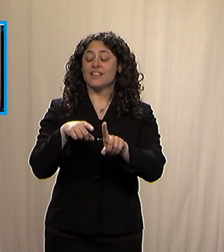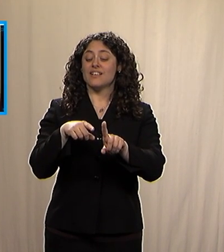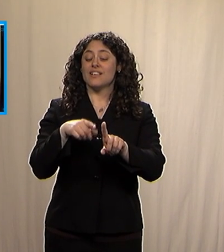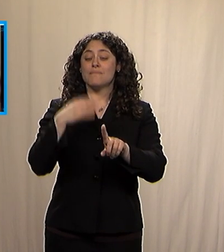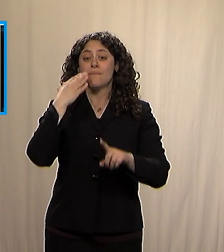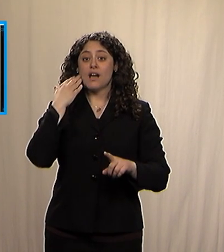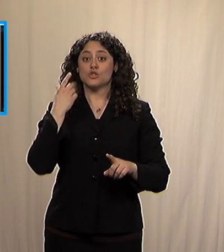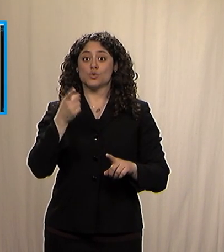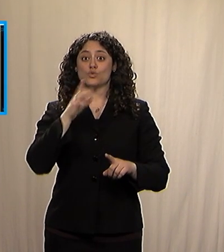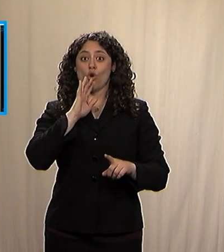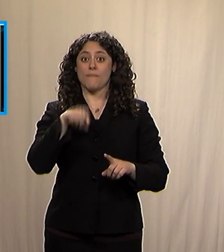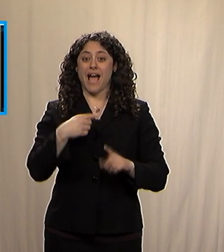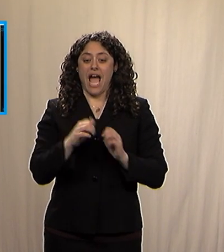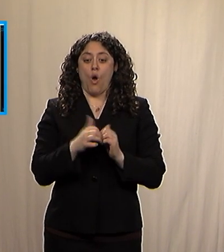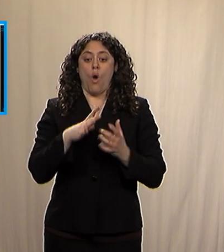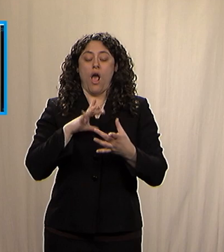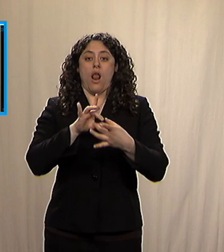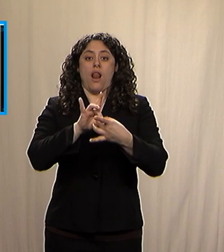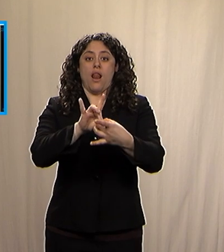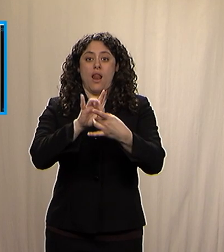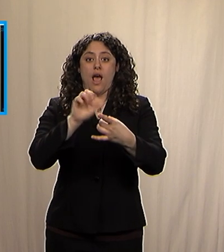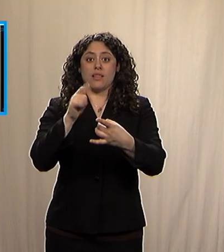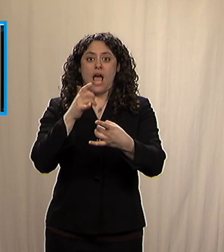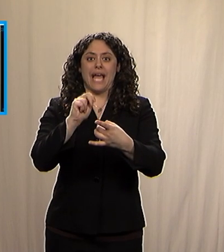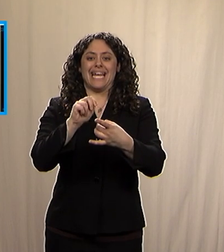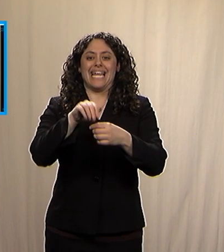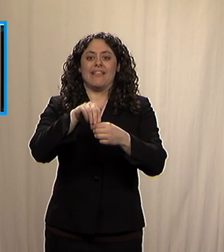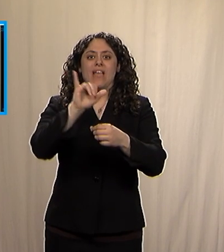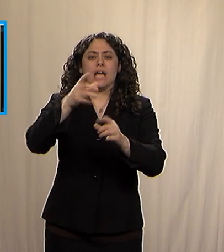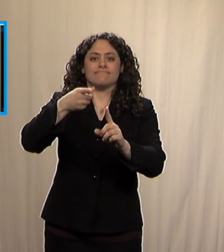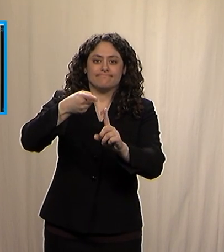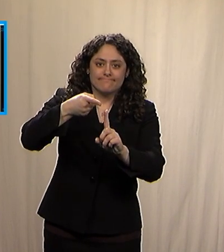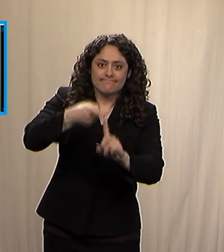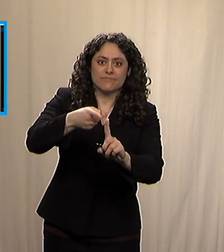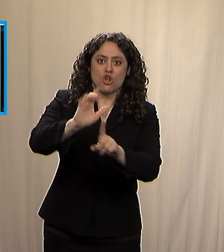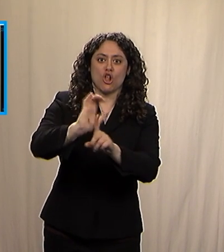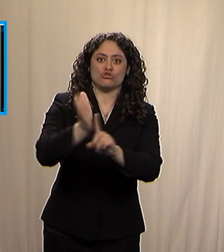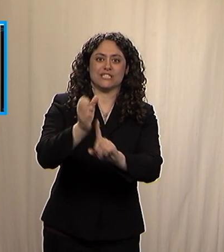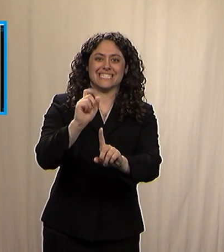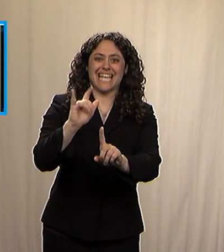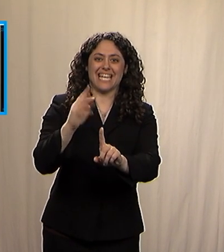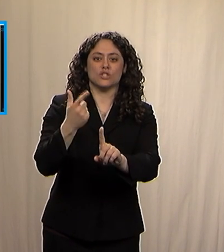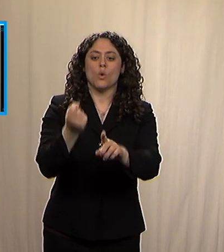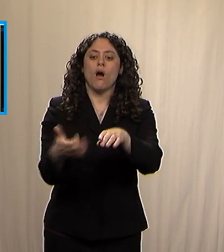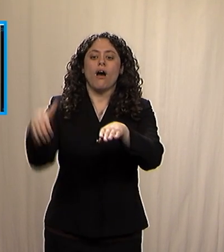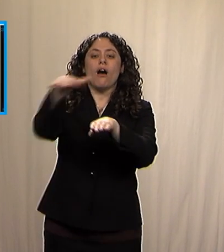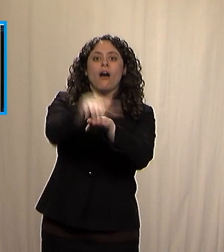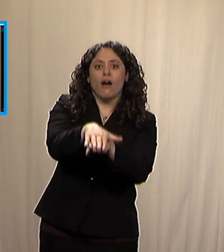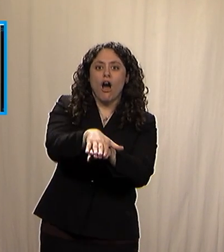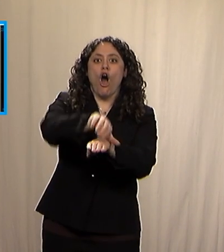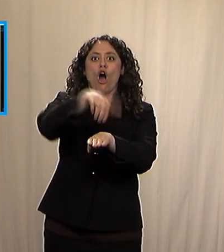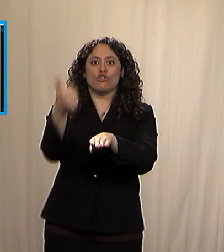in a very specific cultural setting. And that's adding another layer of culture. In this case a religious context.